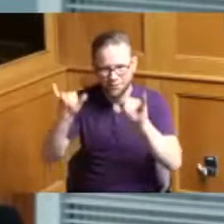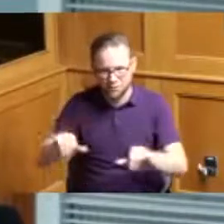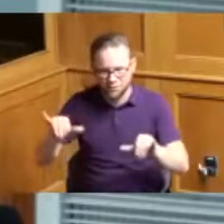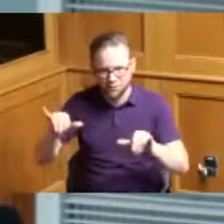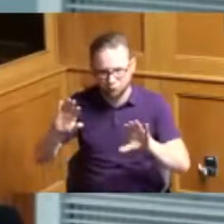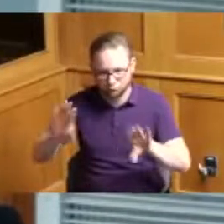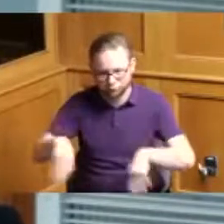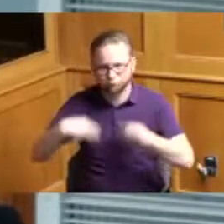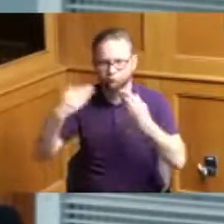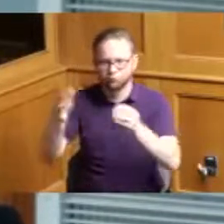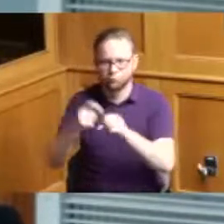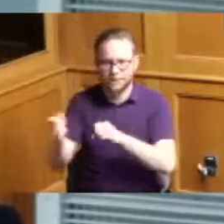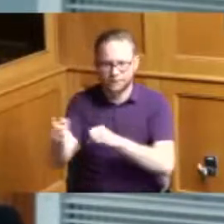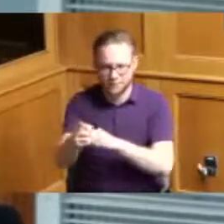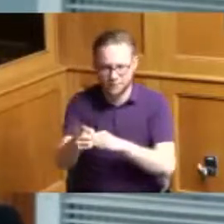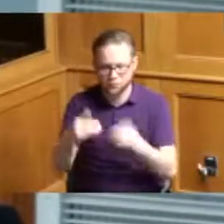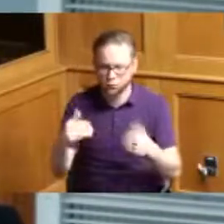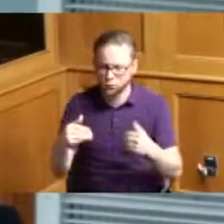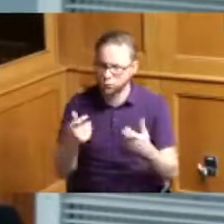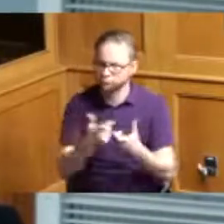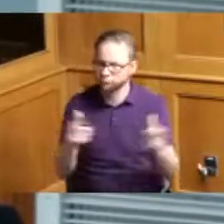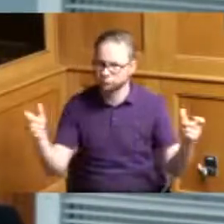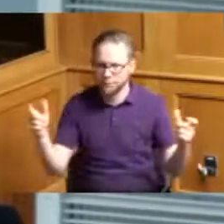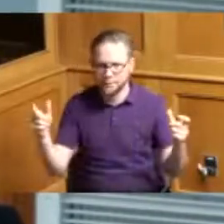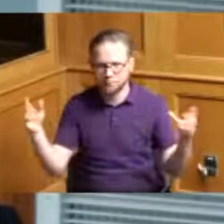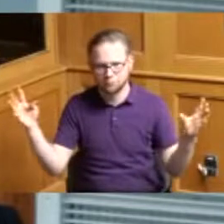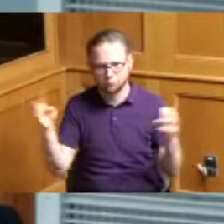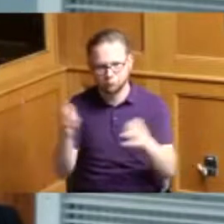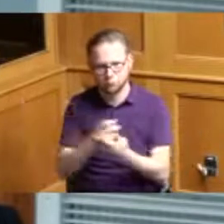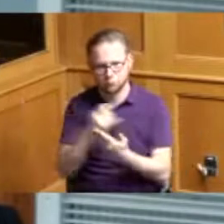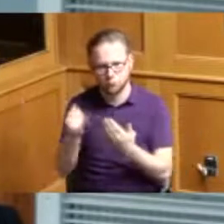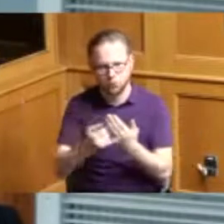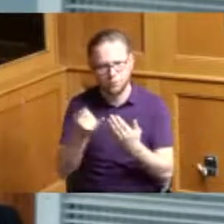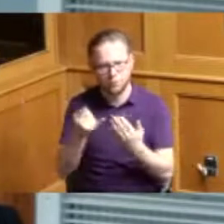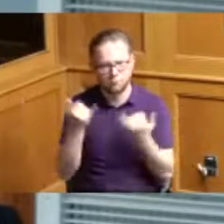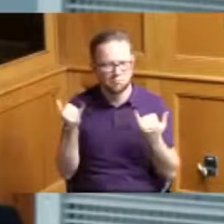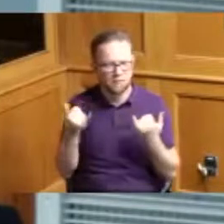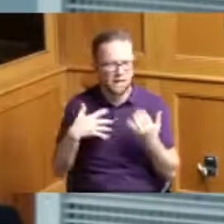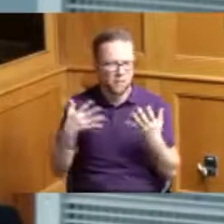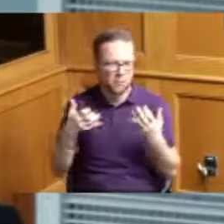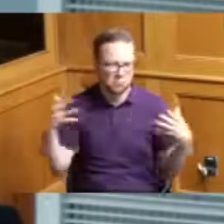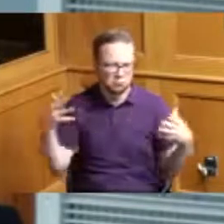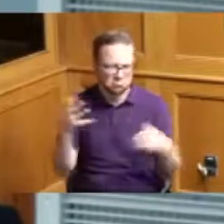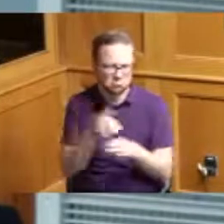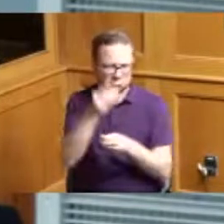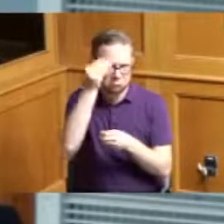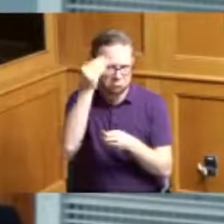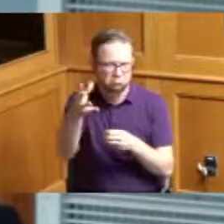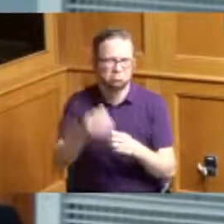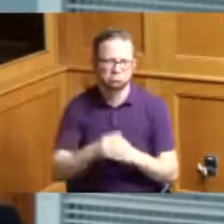this is a major undertaking but we wanted to kind of give you just a snapshot but high level one of